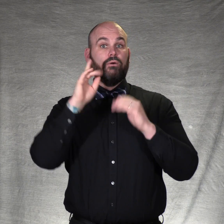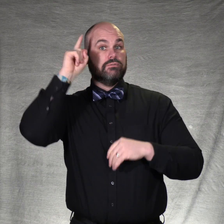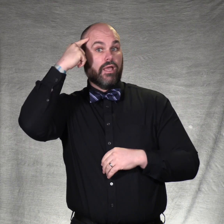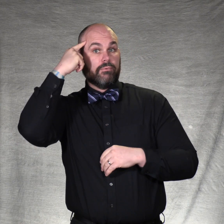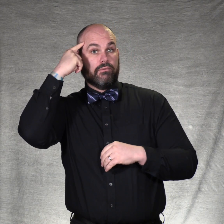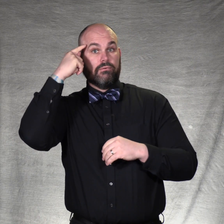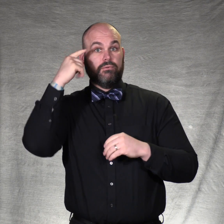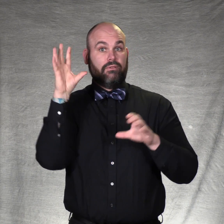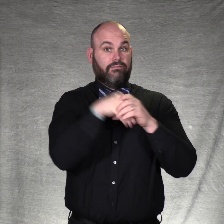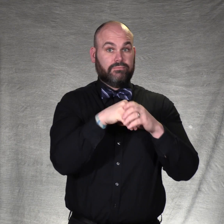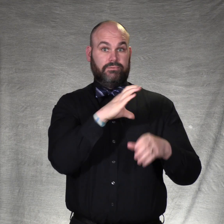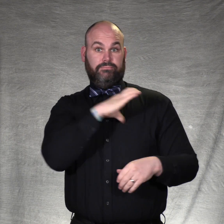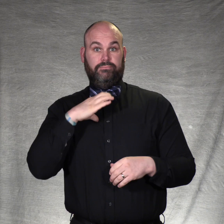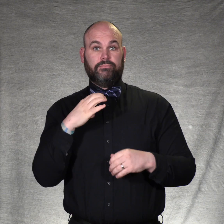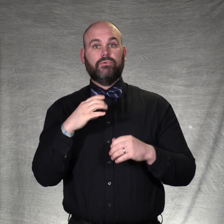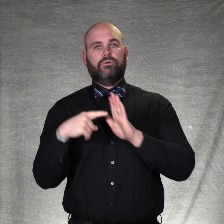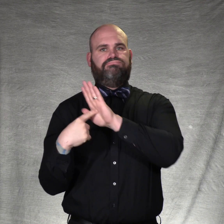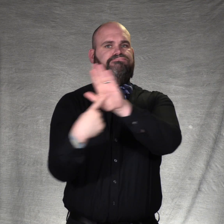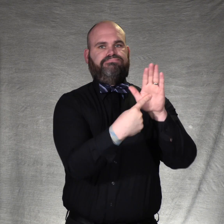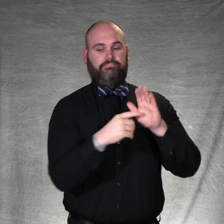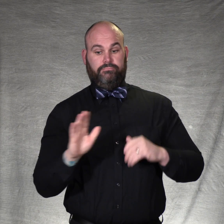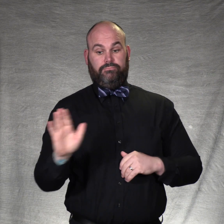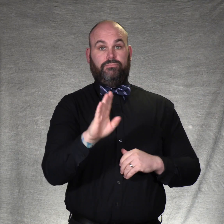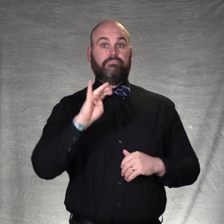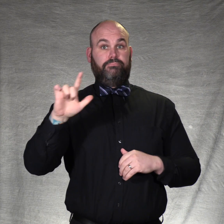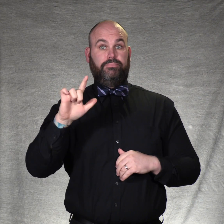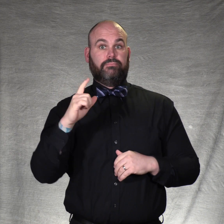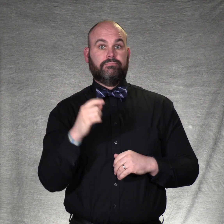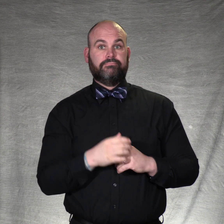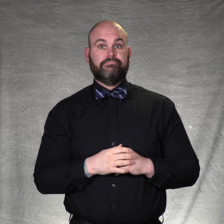The House Capital Investment Committee unveiled their omnibus bill